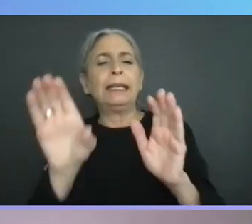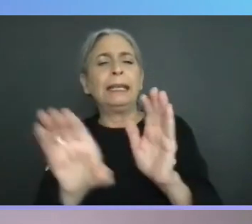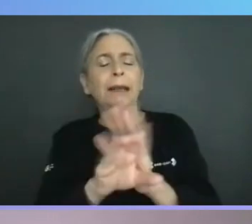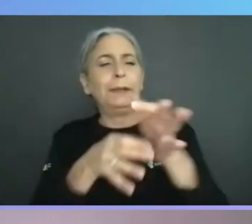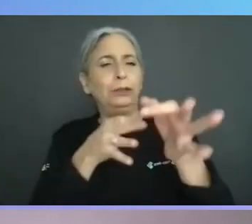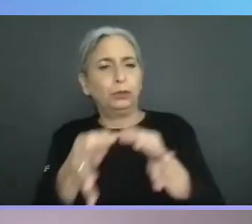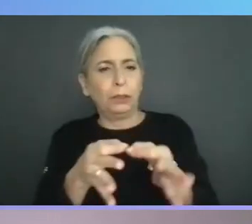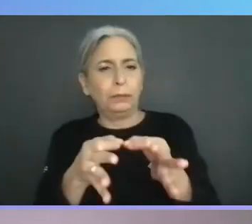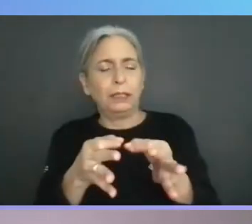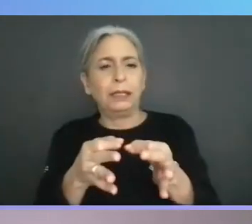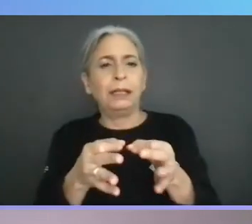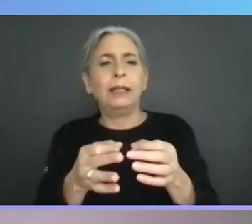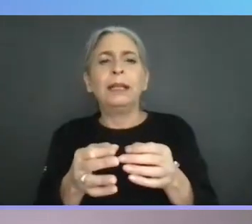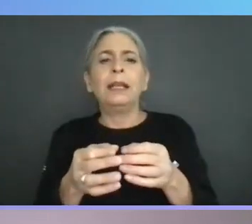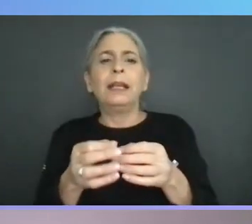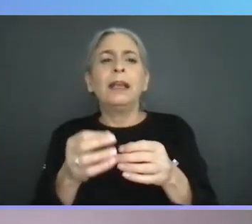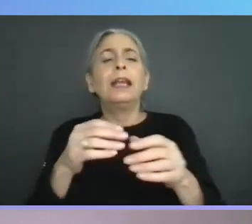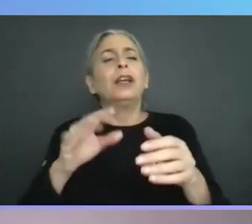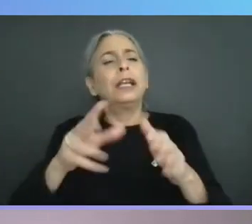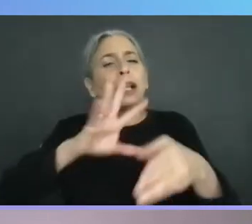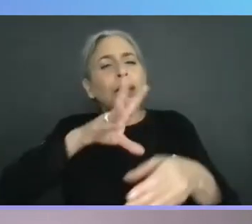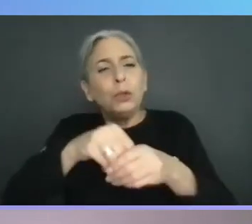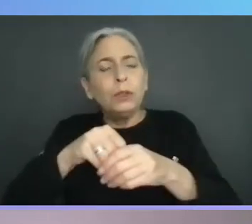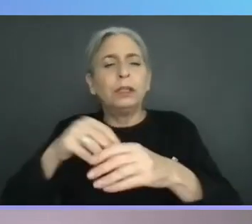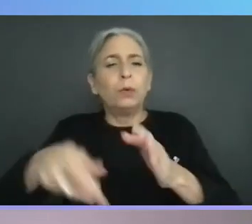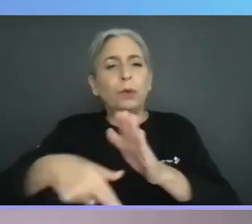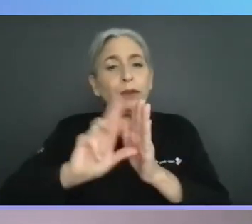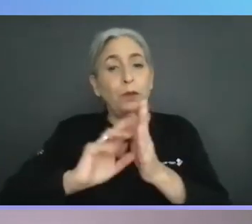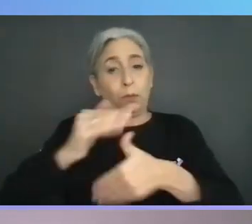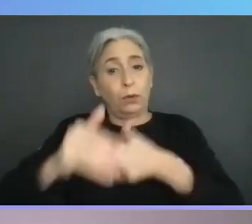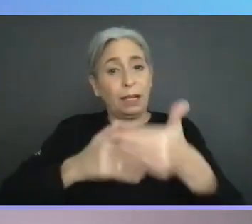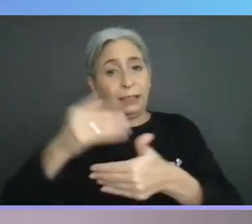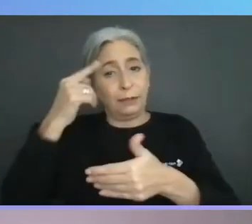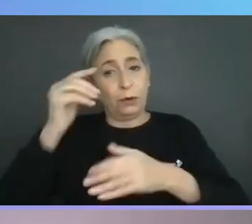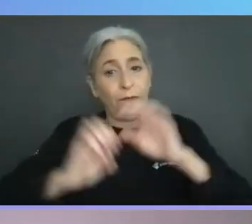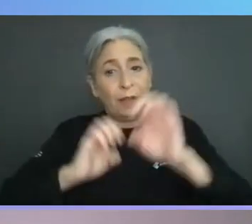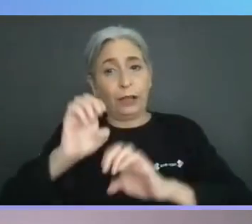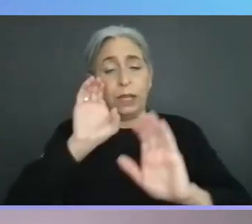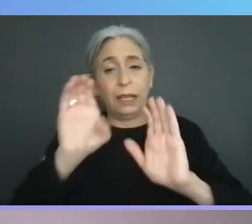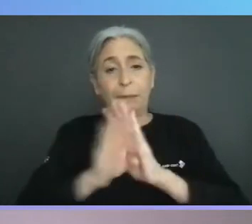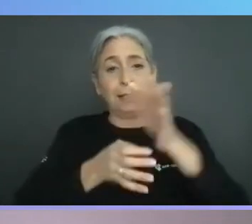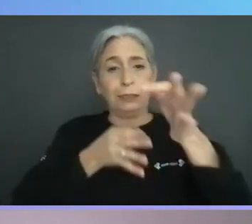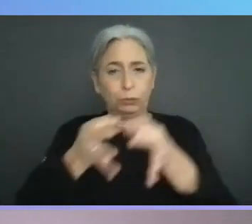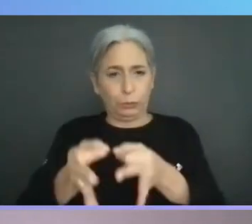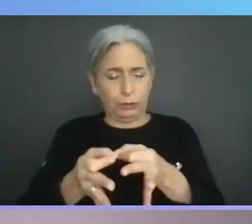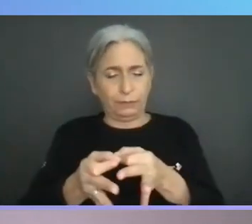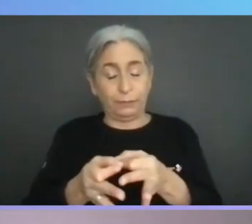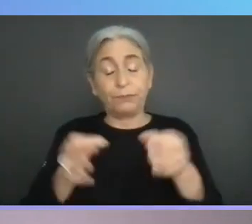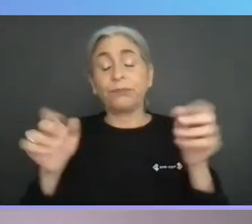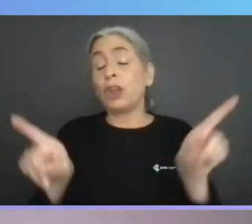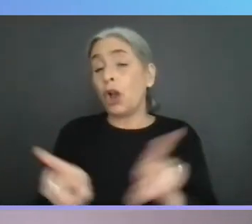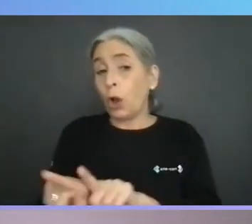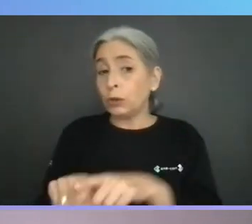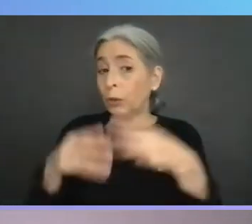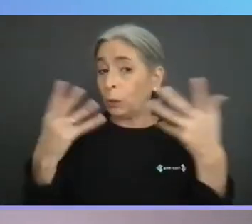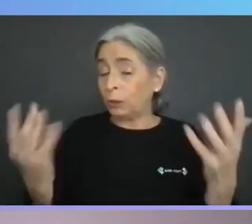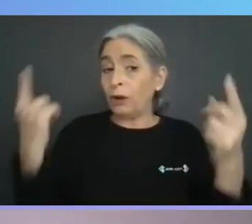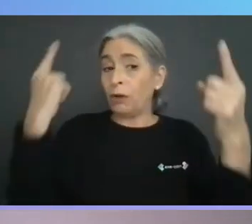evaluating image descriptions. And we also topically the, um,